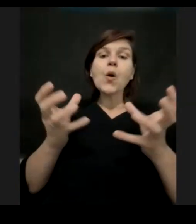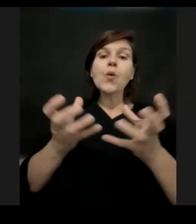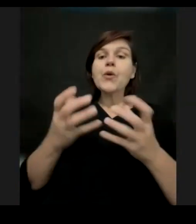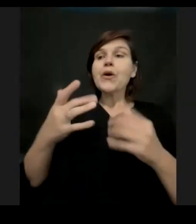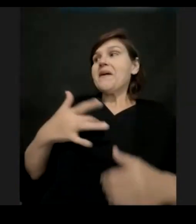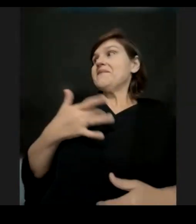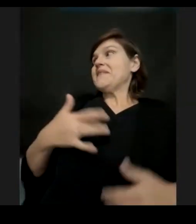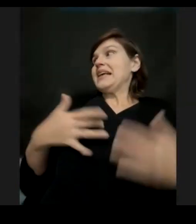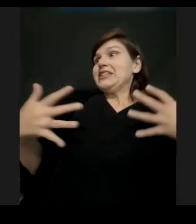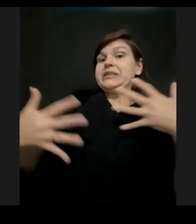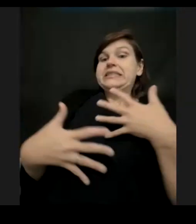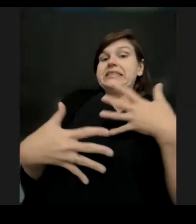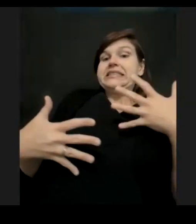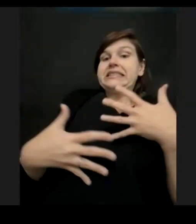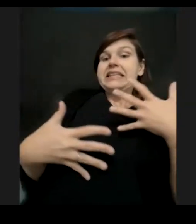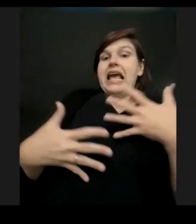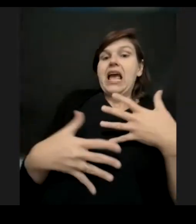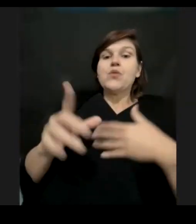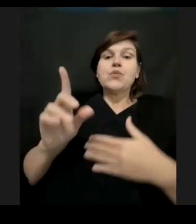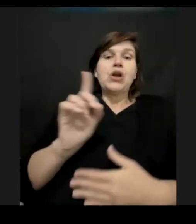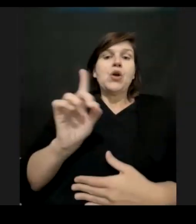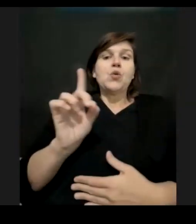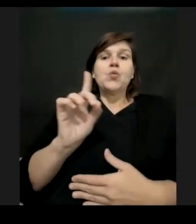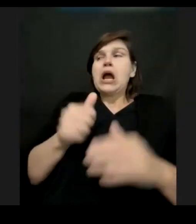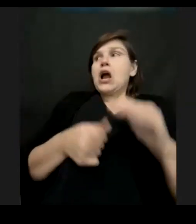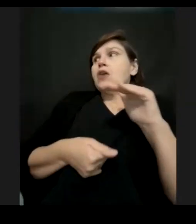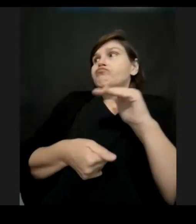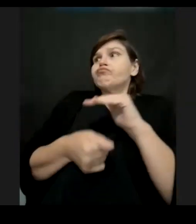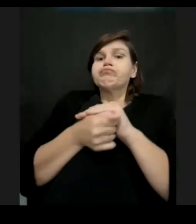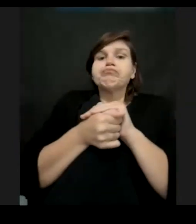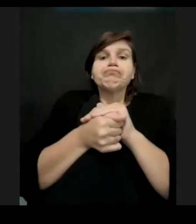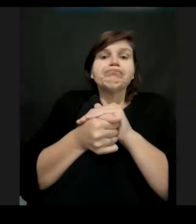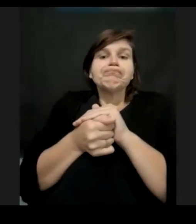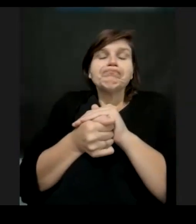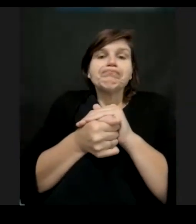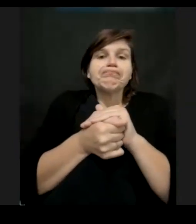And there’s nowhere you can hide And you can't keep out the chaos